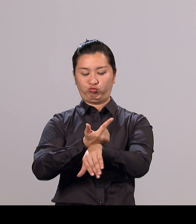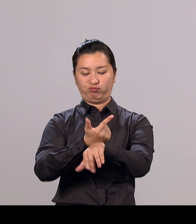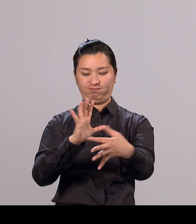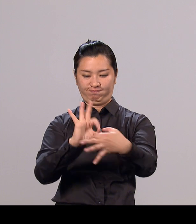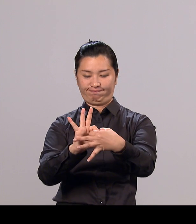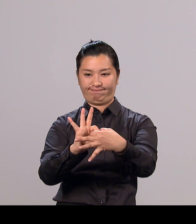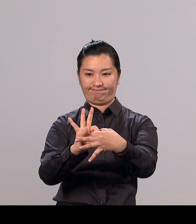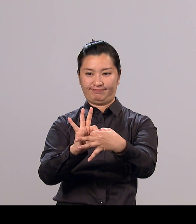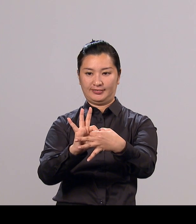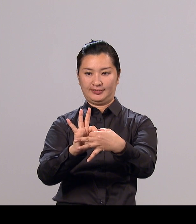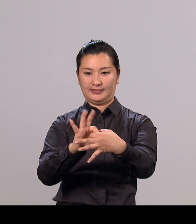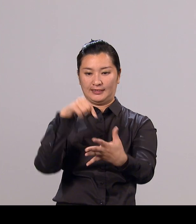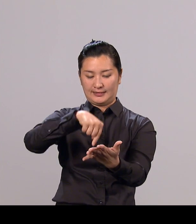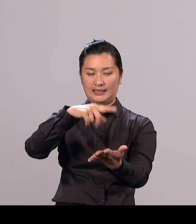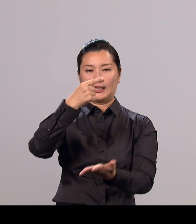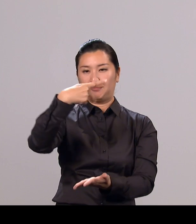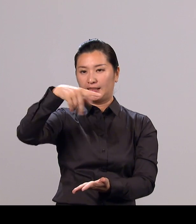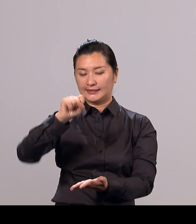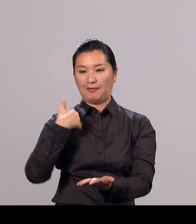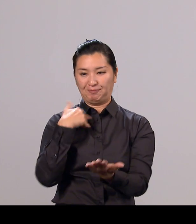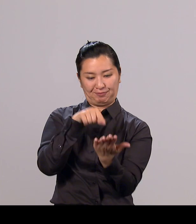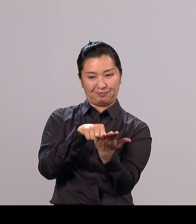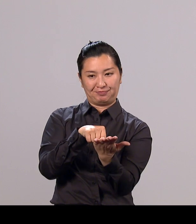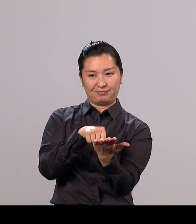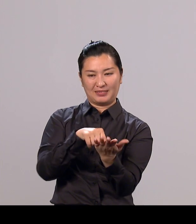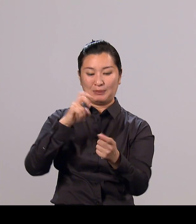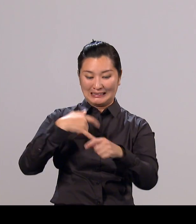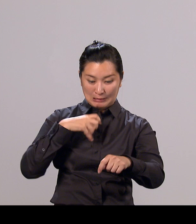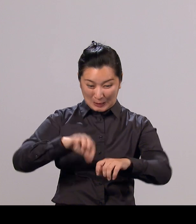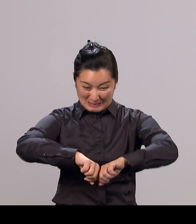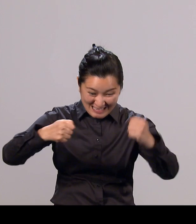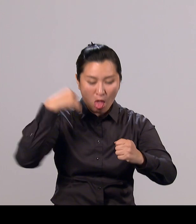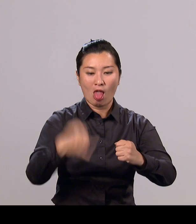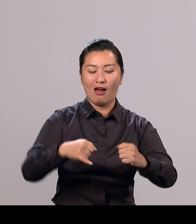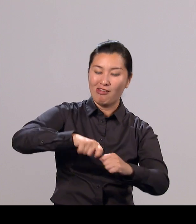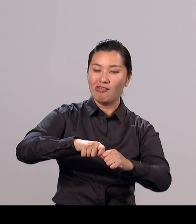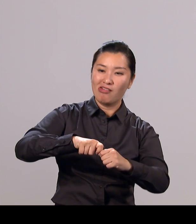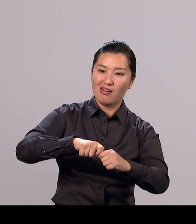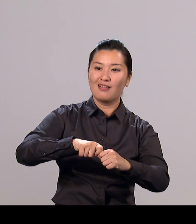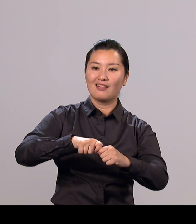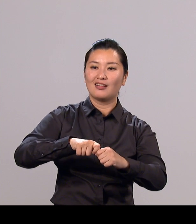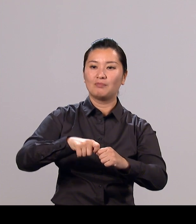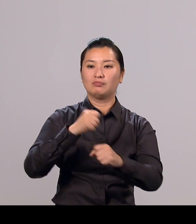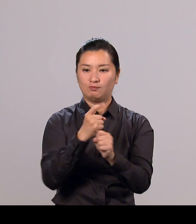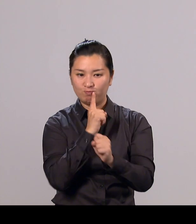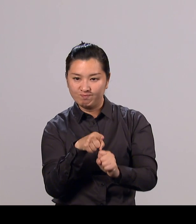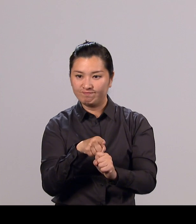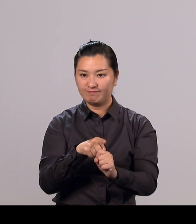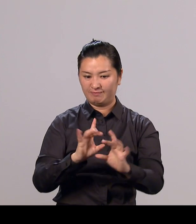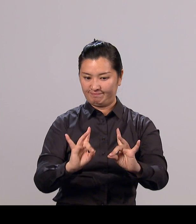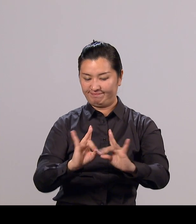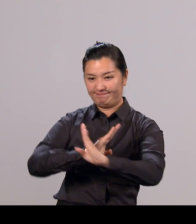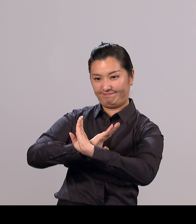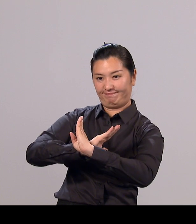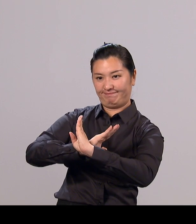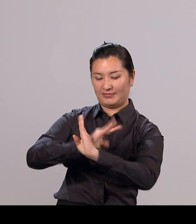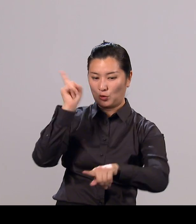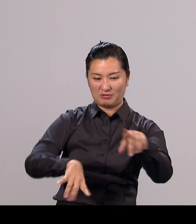Secure, tamper-proof and you can be sure that what is inside stays inside and what's outside doesn't get inside.